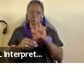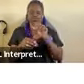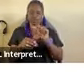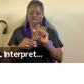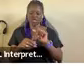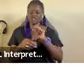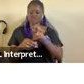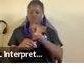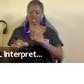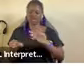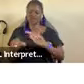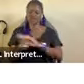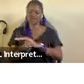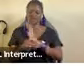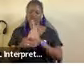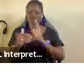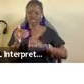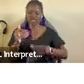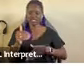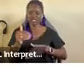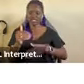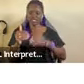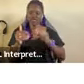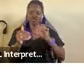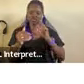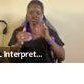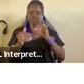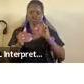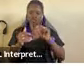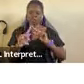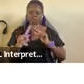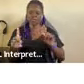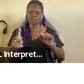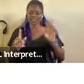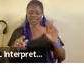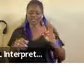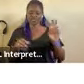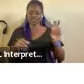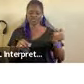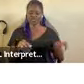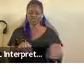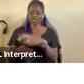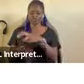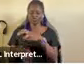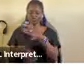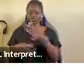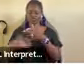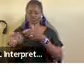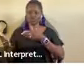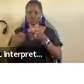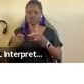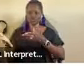Their services as we move forward may look different and we know that the assistance